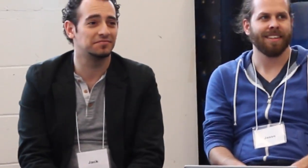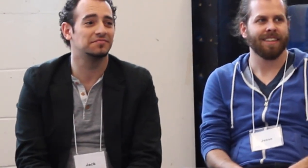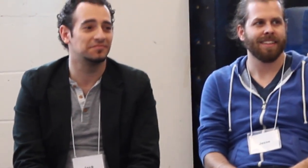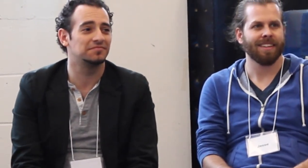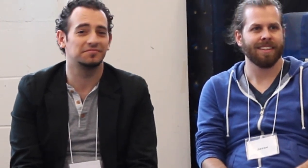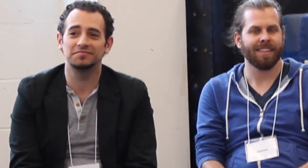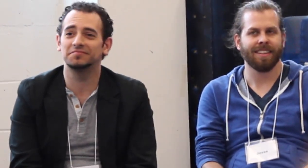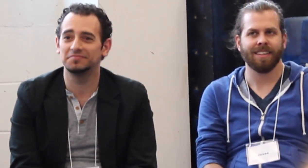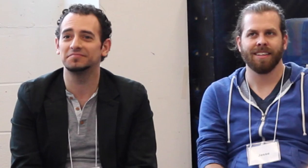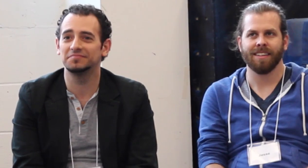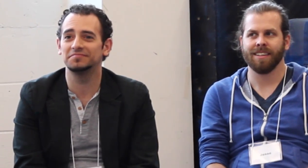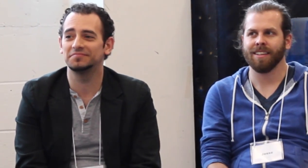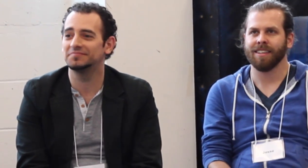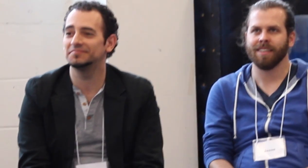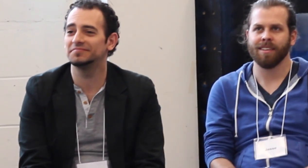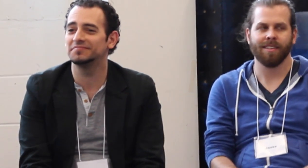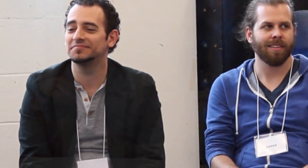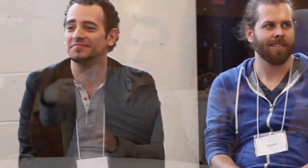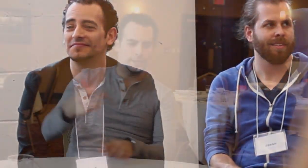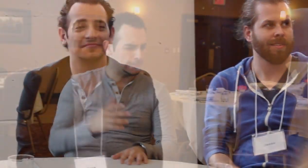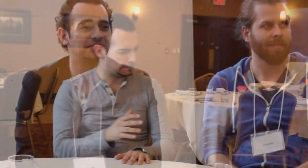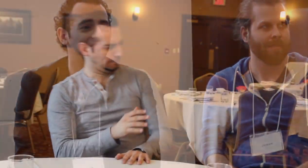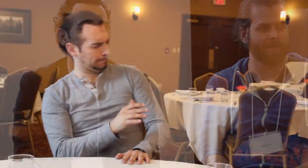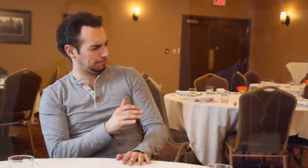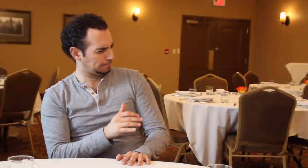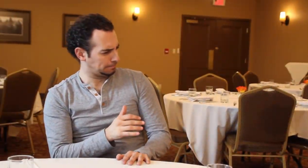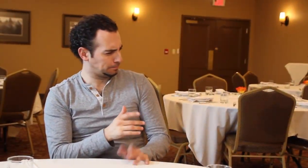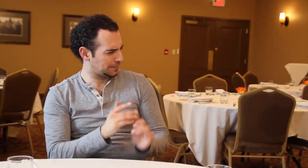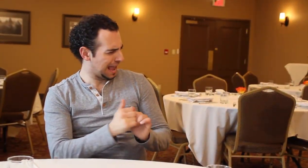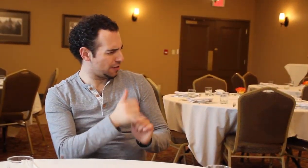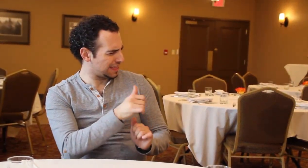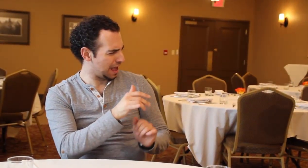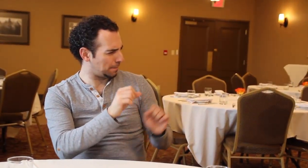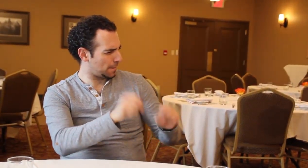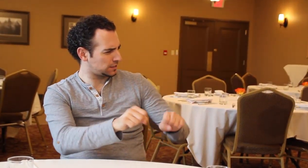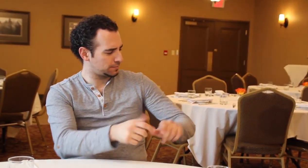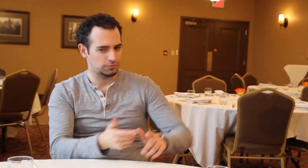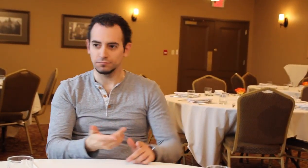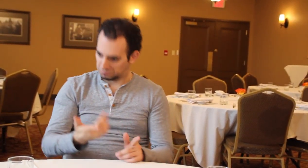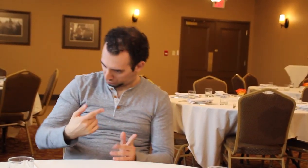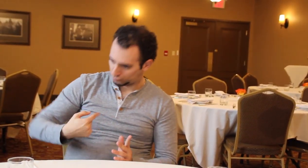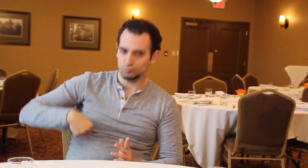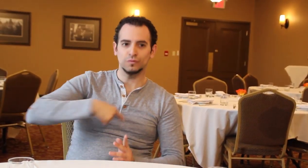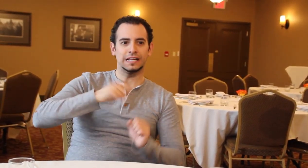I think about showcasing a deaf person’s talent.